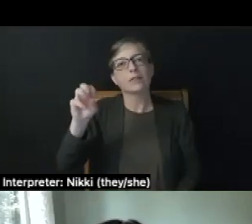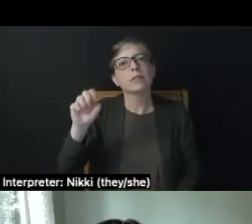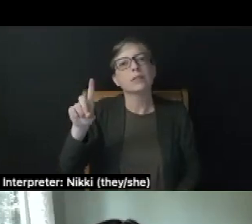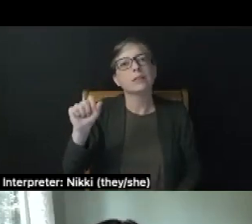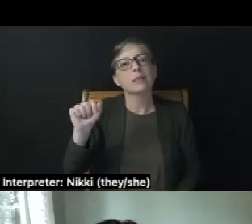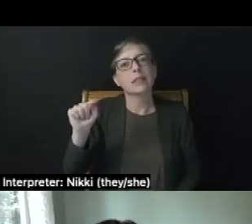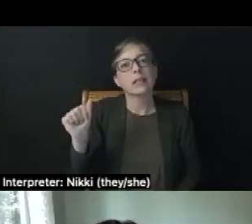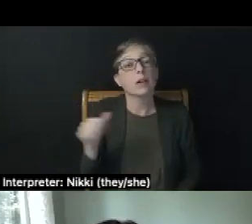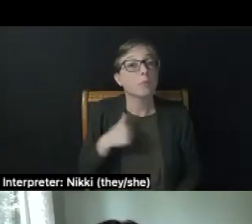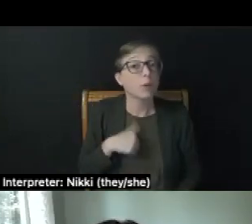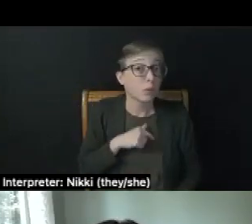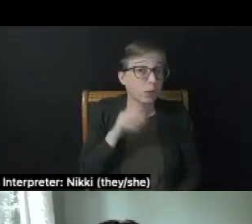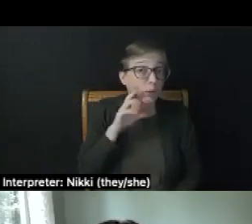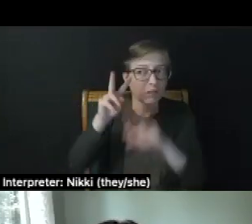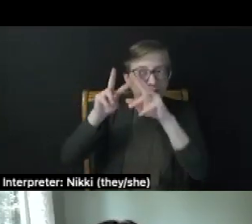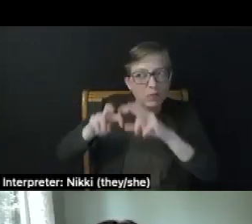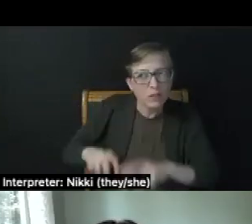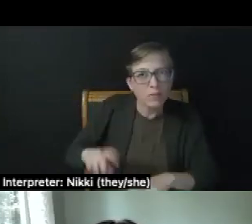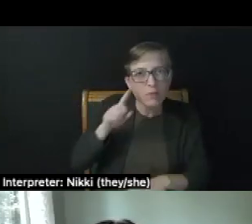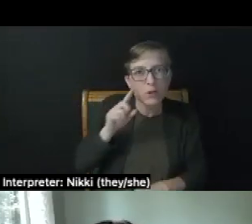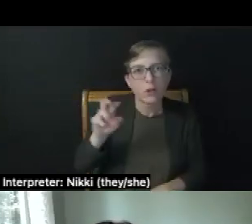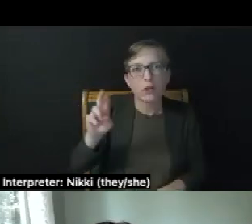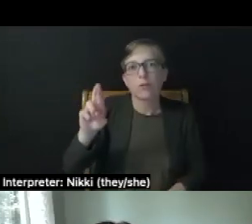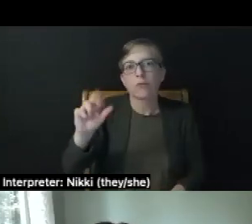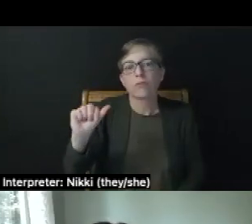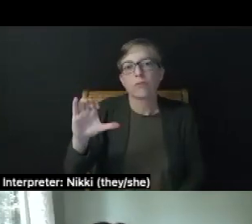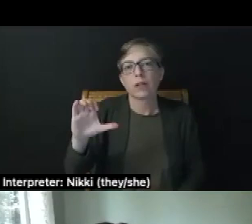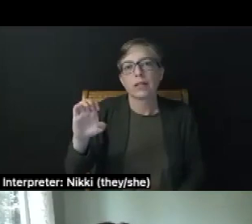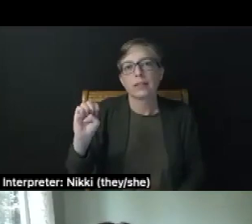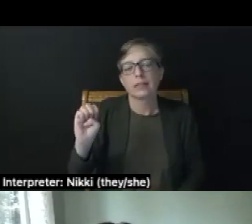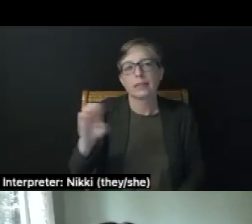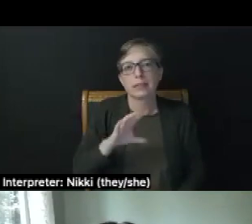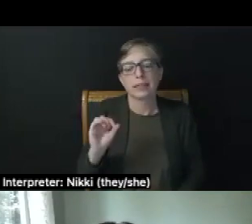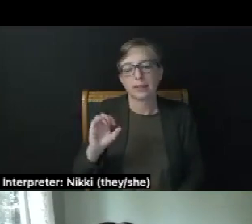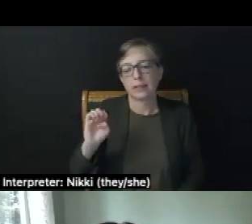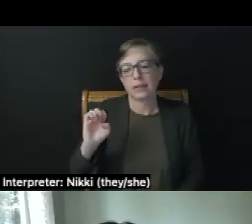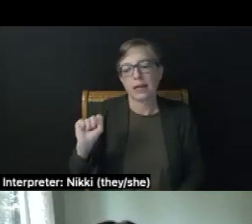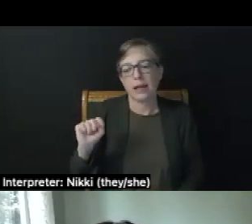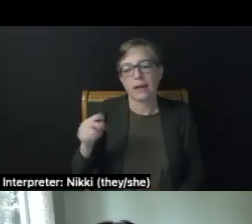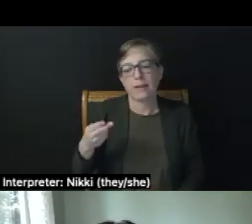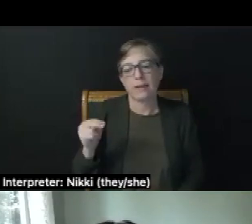we'll leverage existing and new data sources.